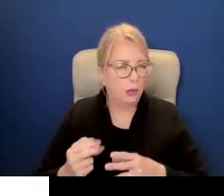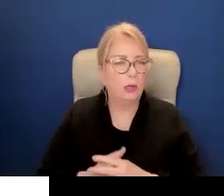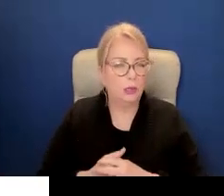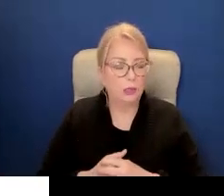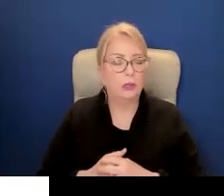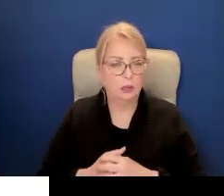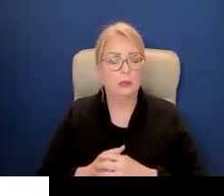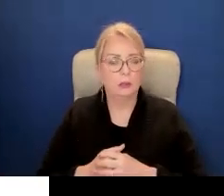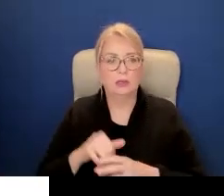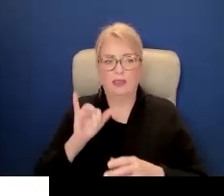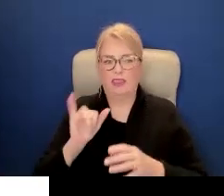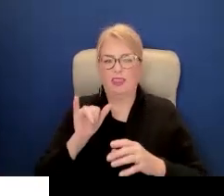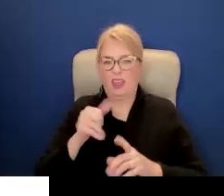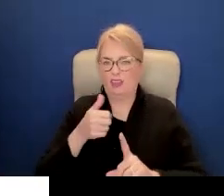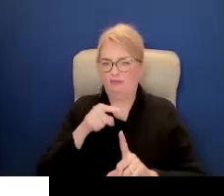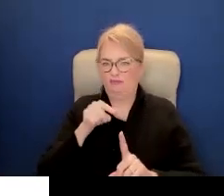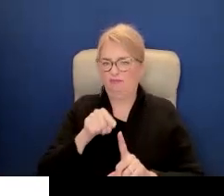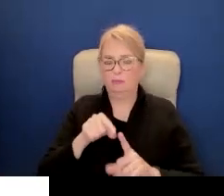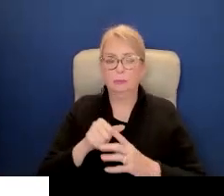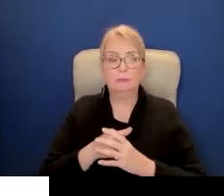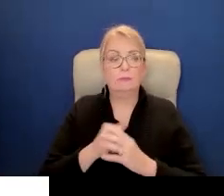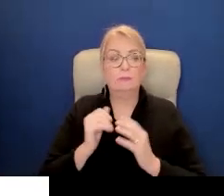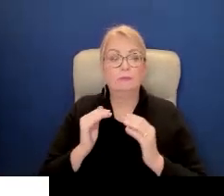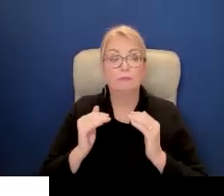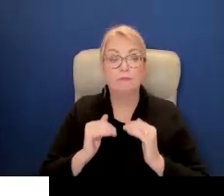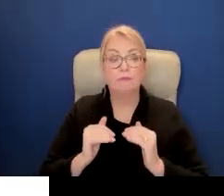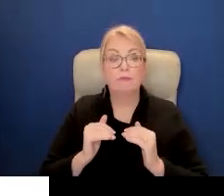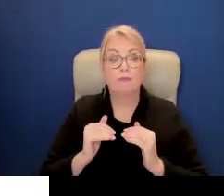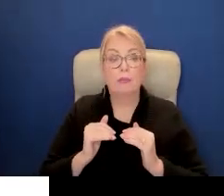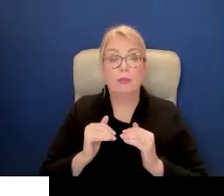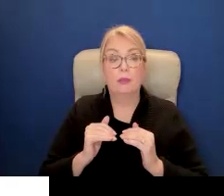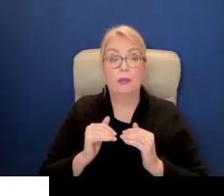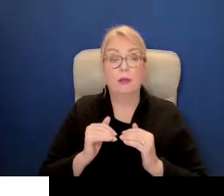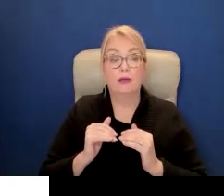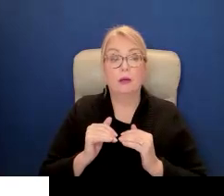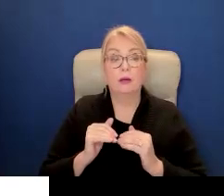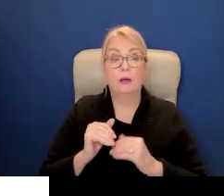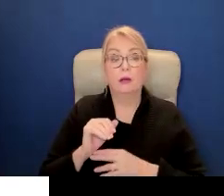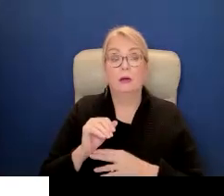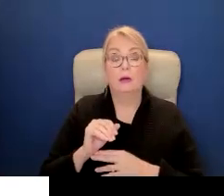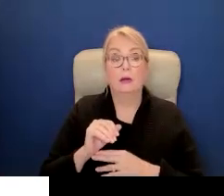would fall into this category. Now, those when we talk about undocumented status or documented student,